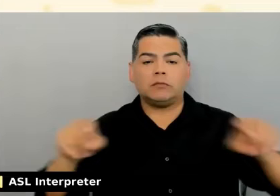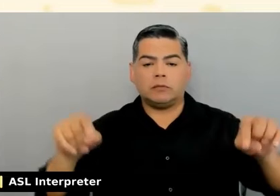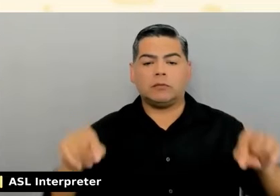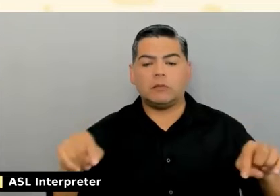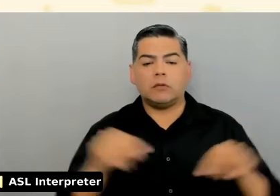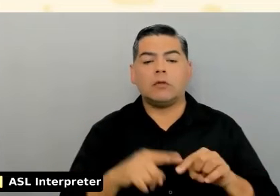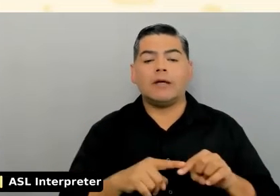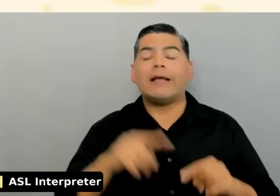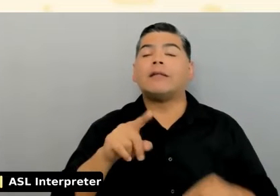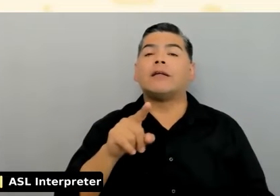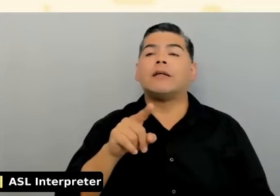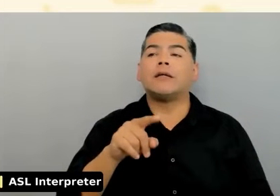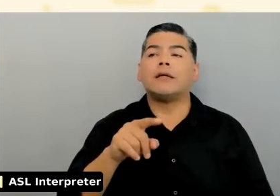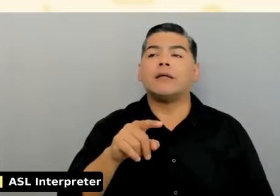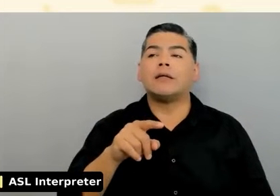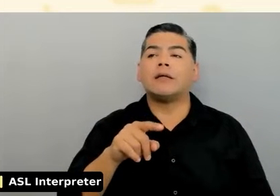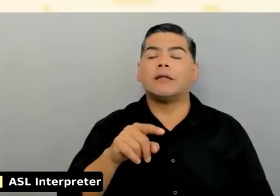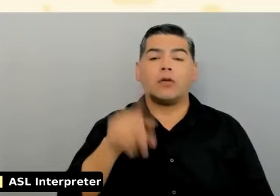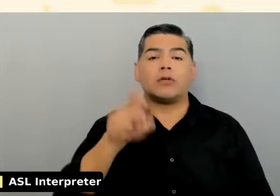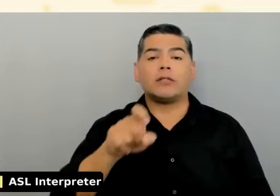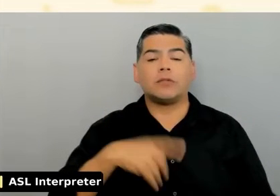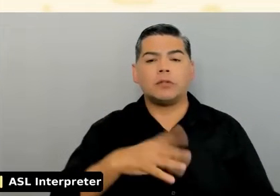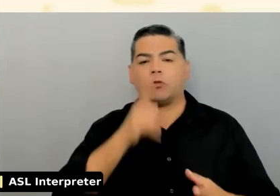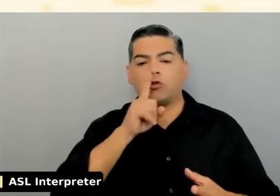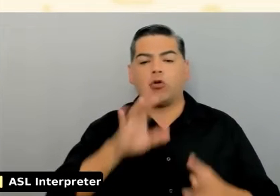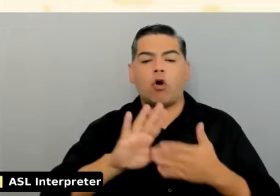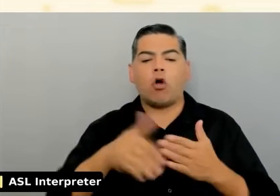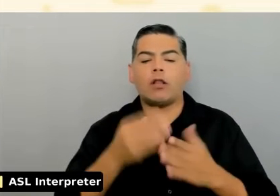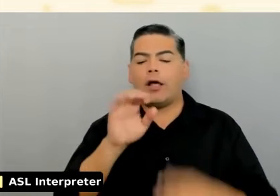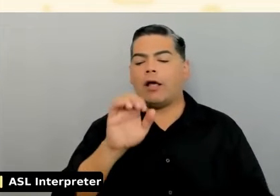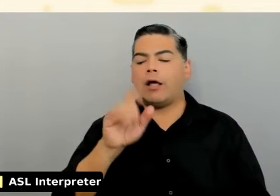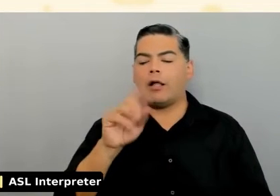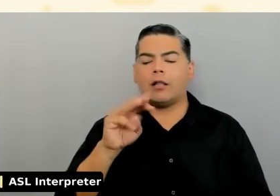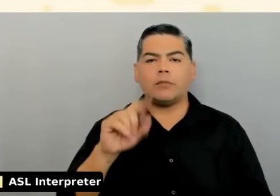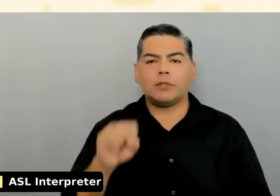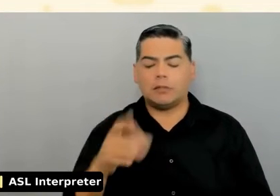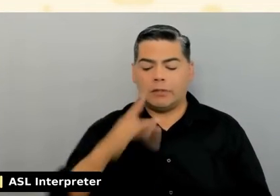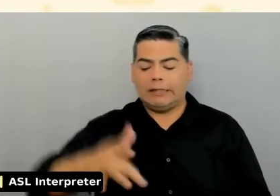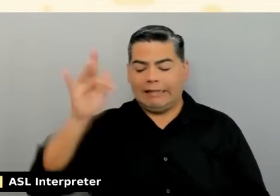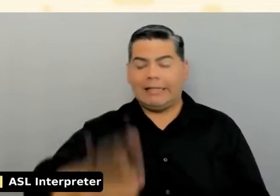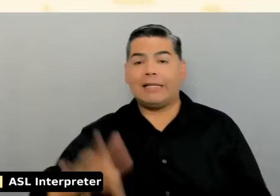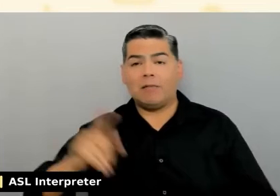to ensure that all the elements are accessible, I can get to a slider, but if I can not change the values of it,